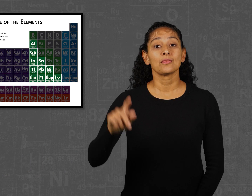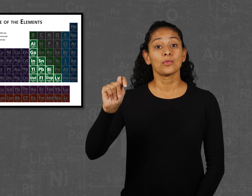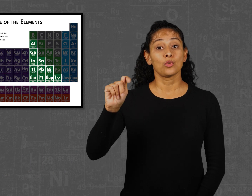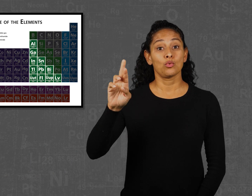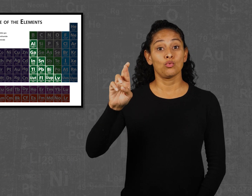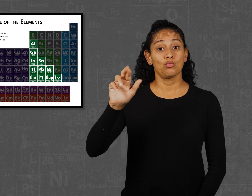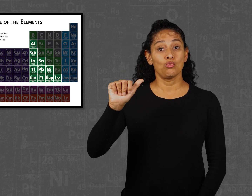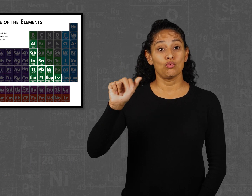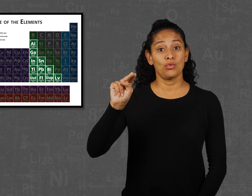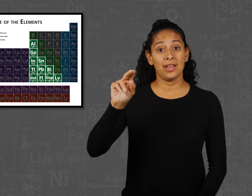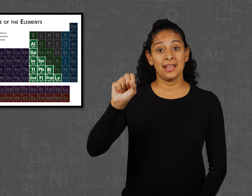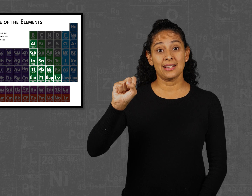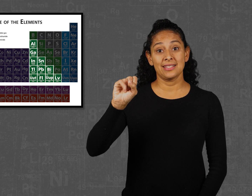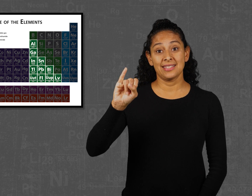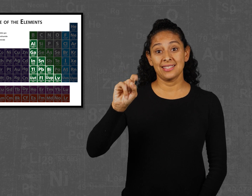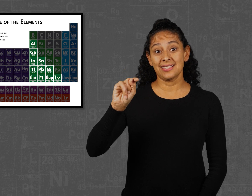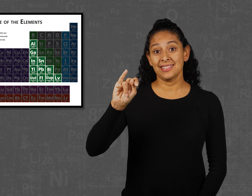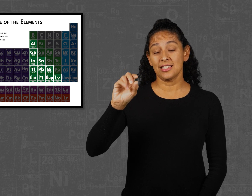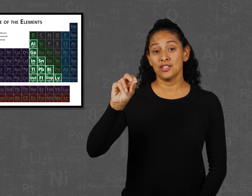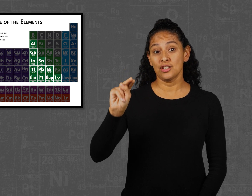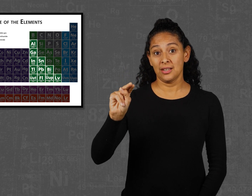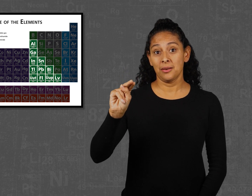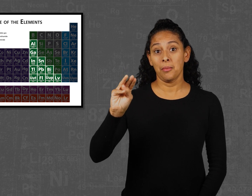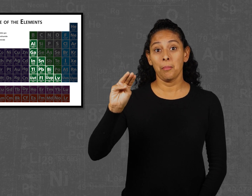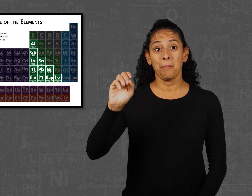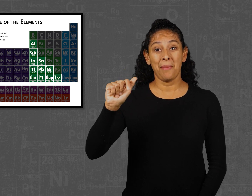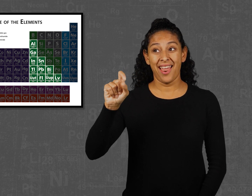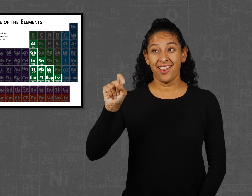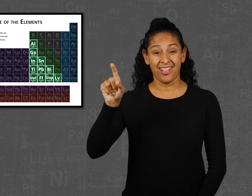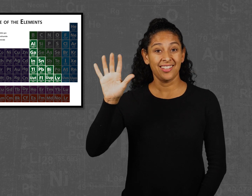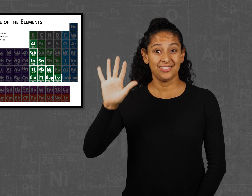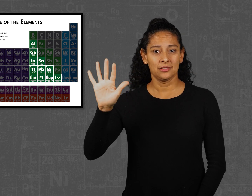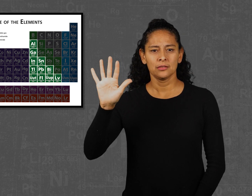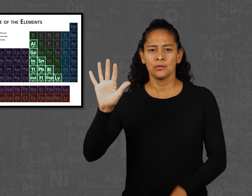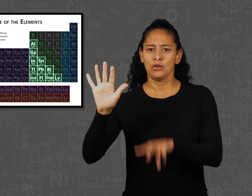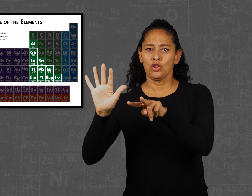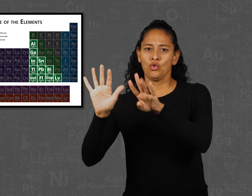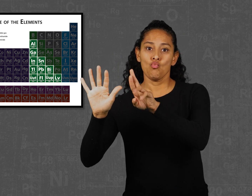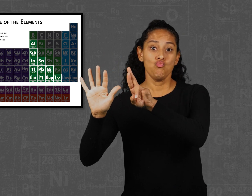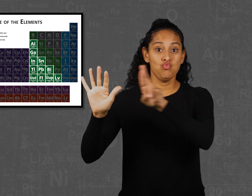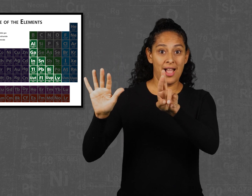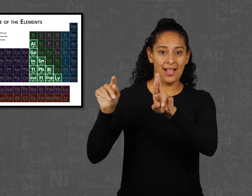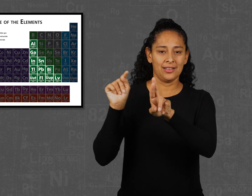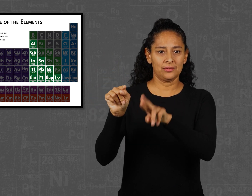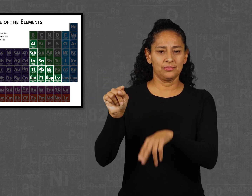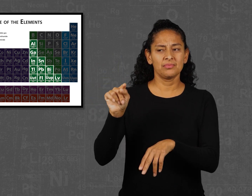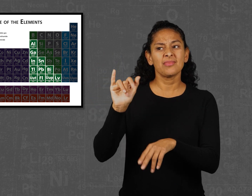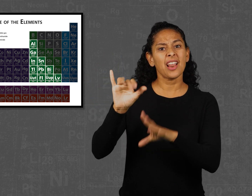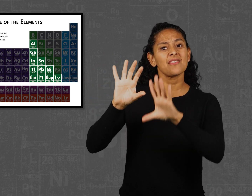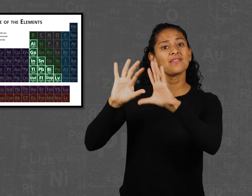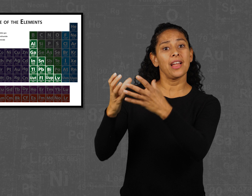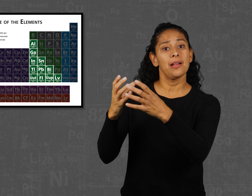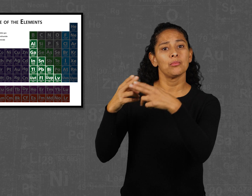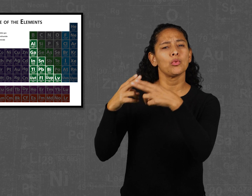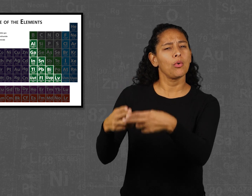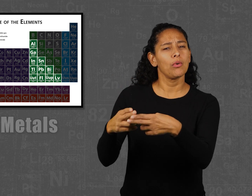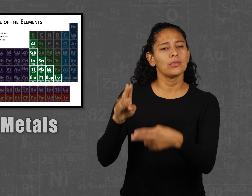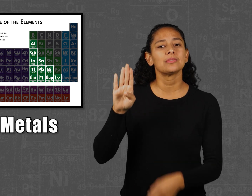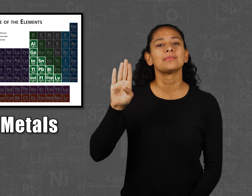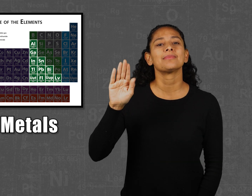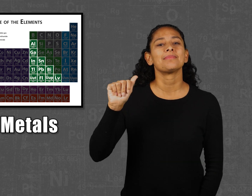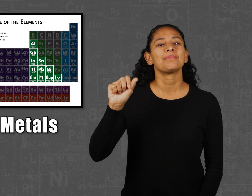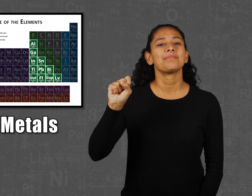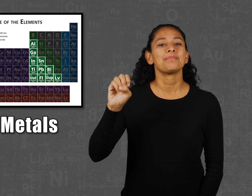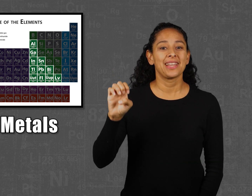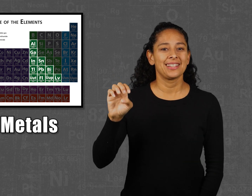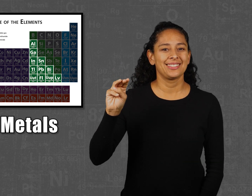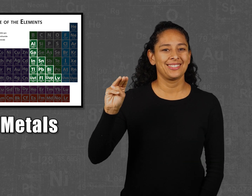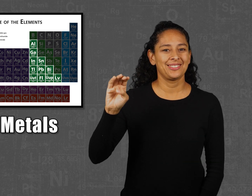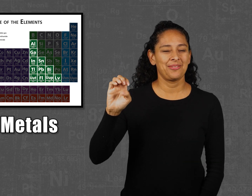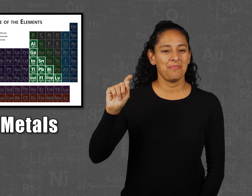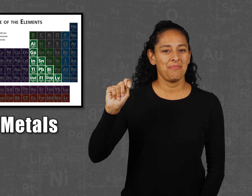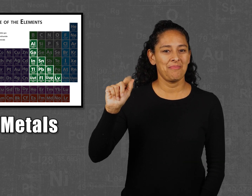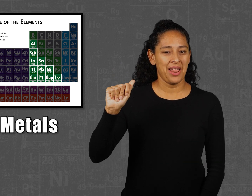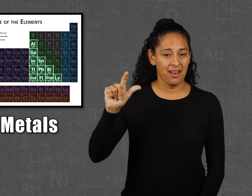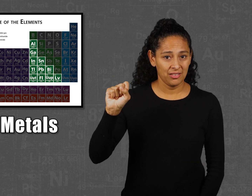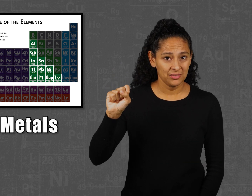To the right of the transition metals we have a family called base metals.